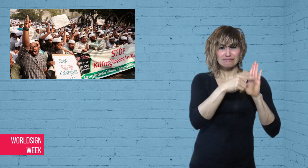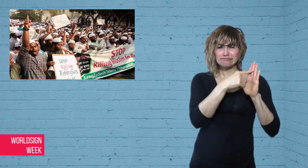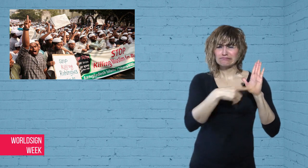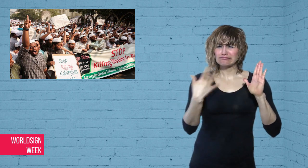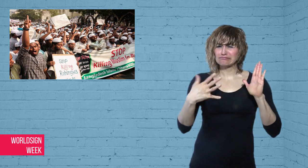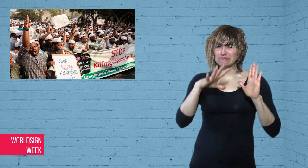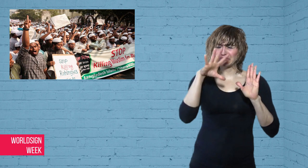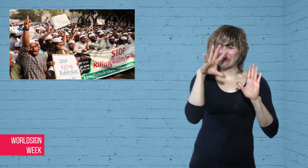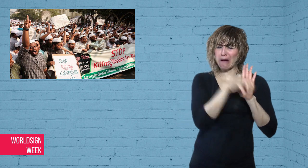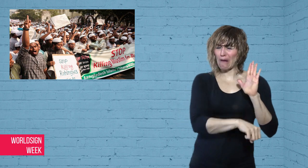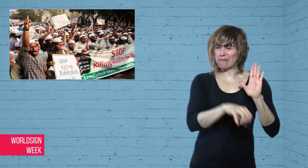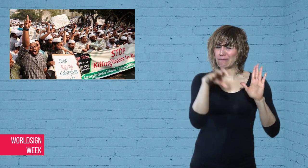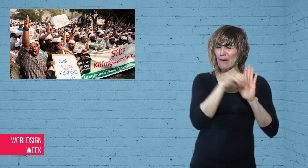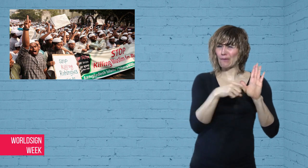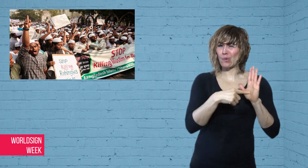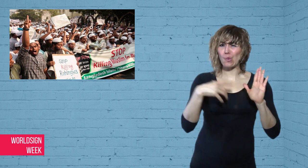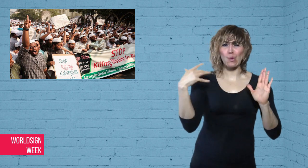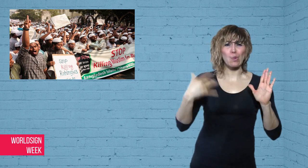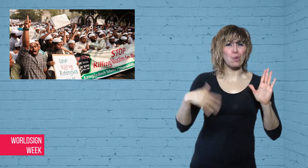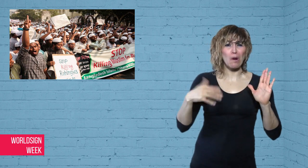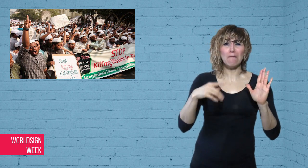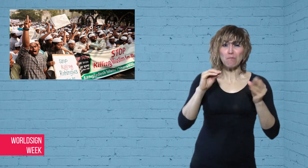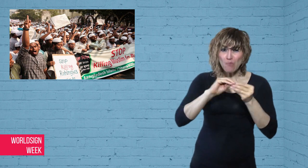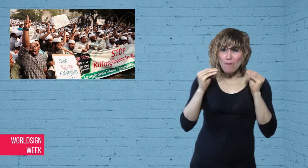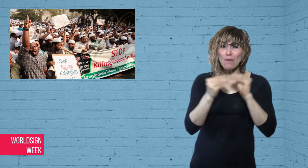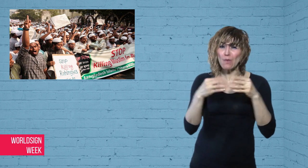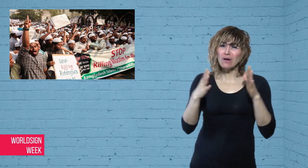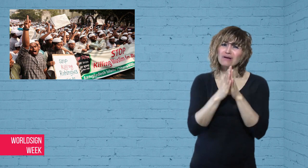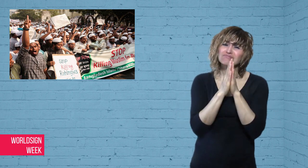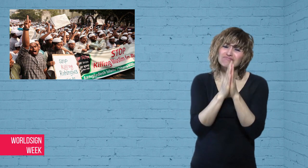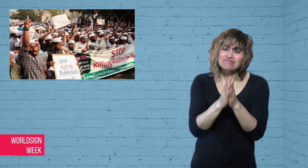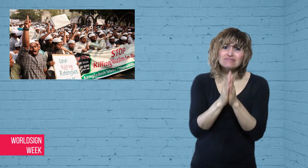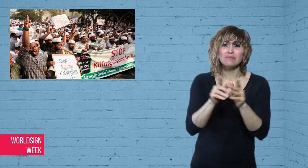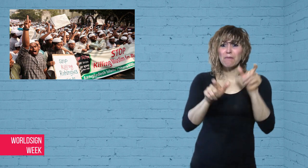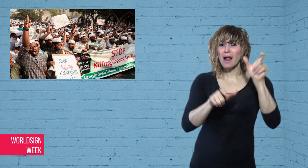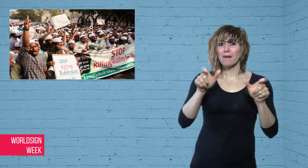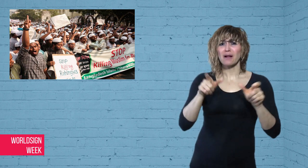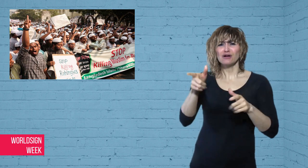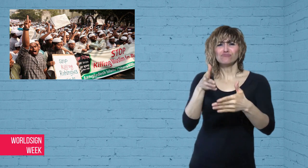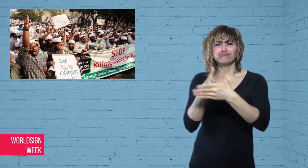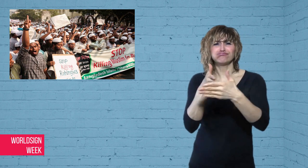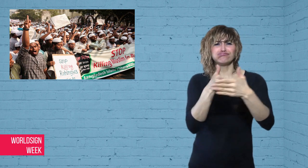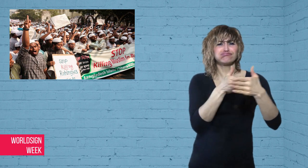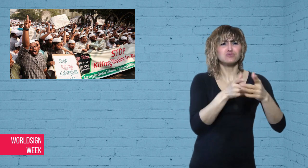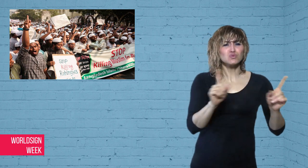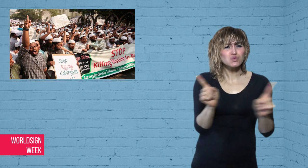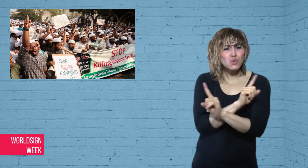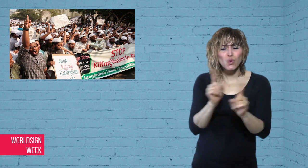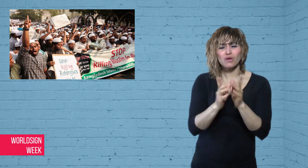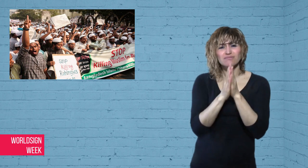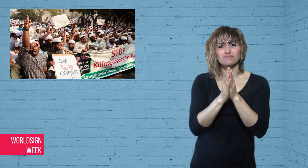against its people.